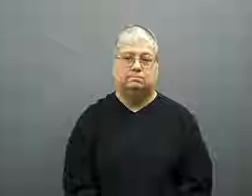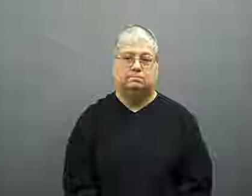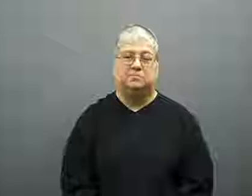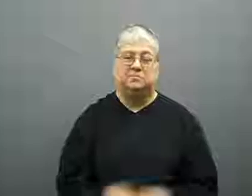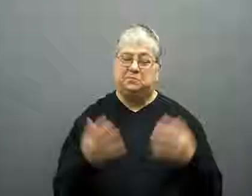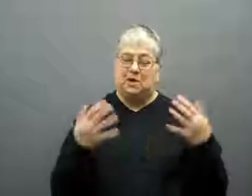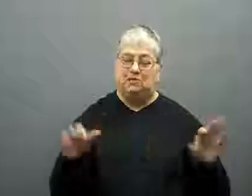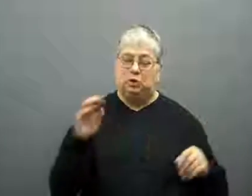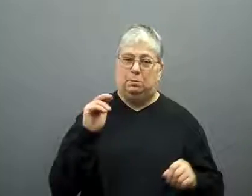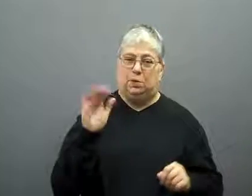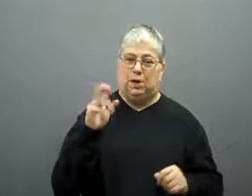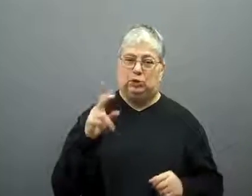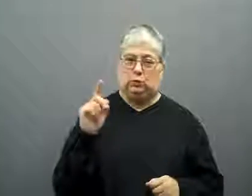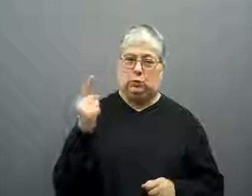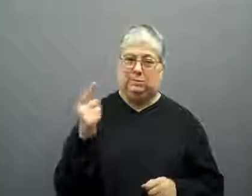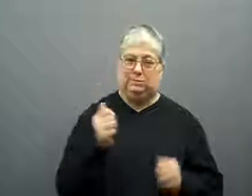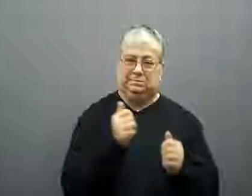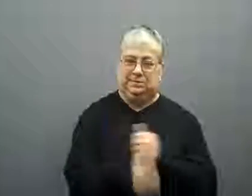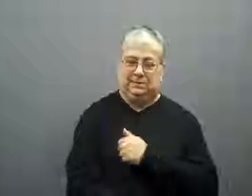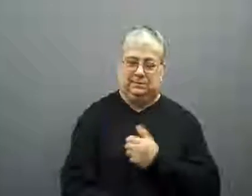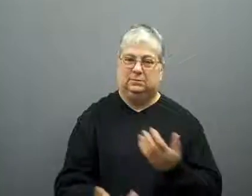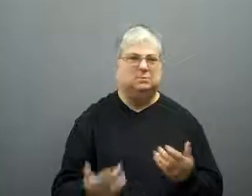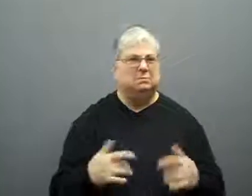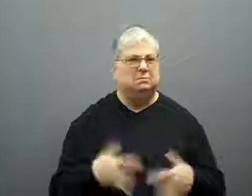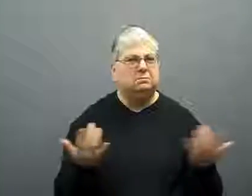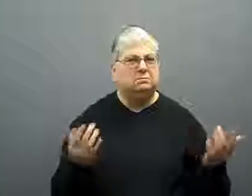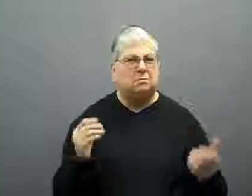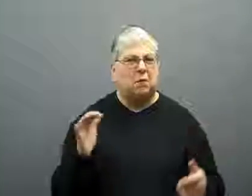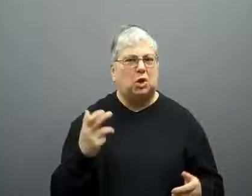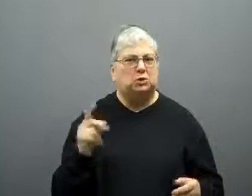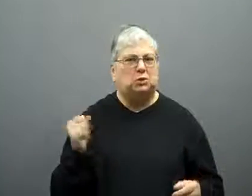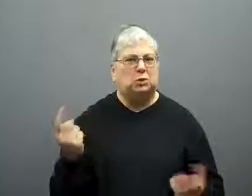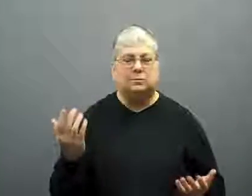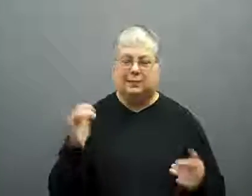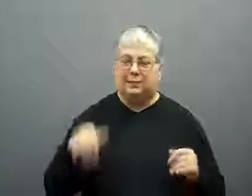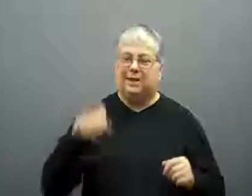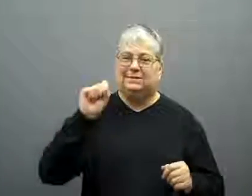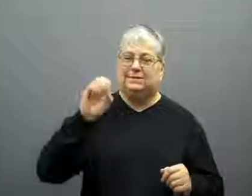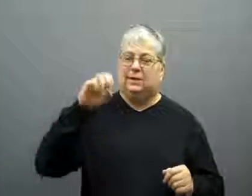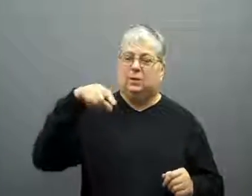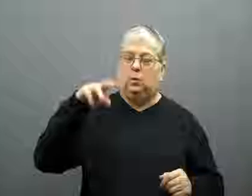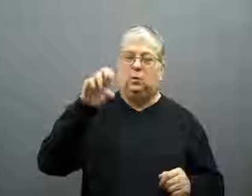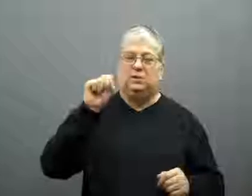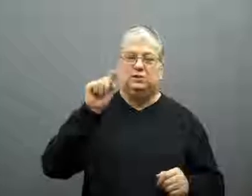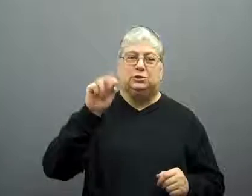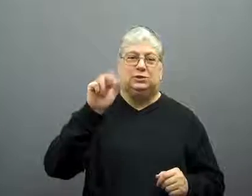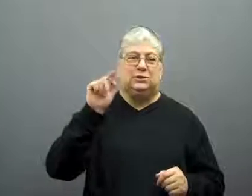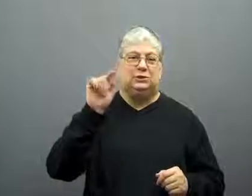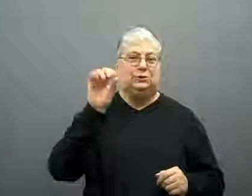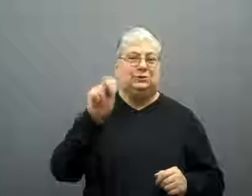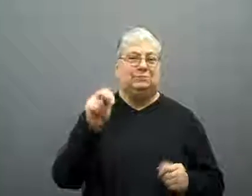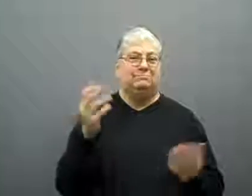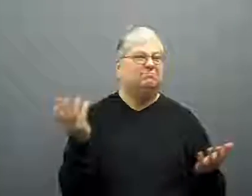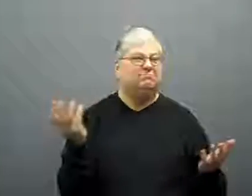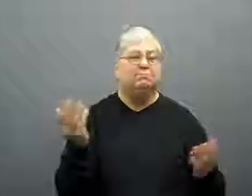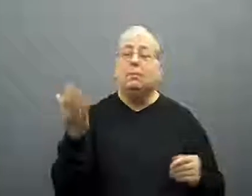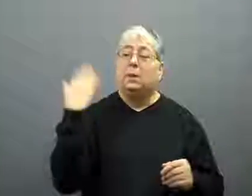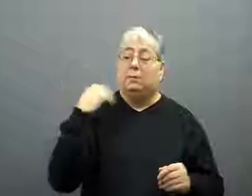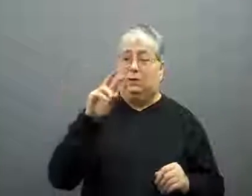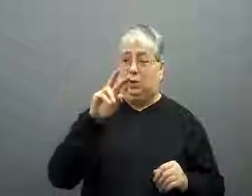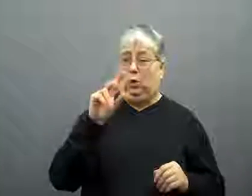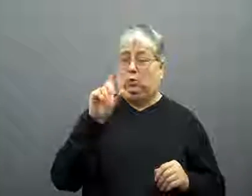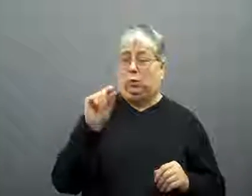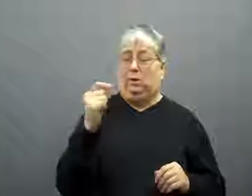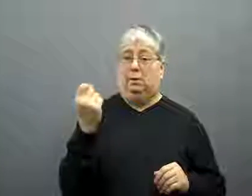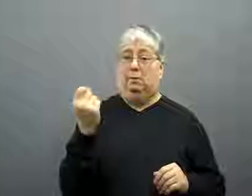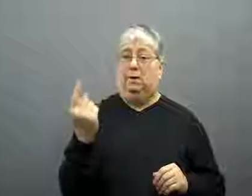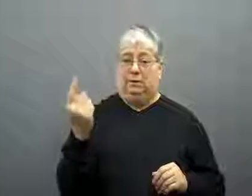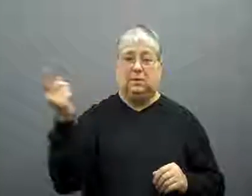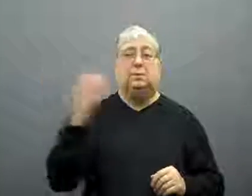March 1 has come and gone. What's the significance?